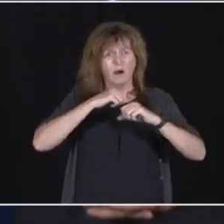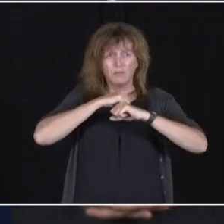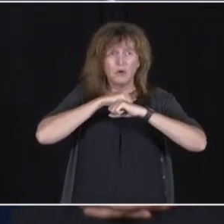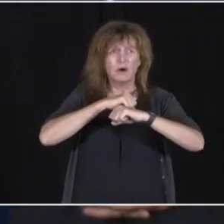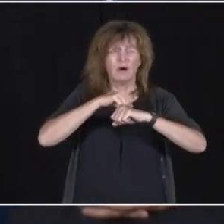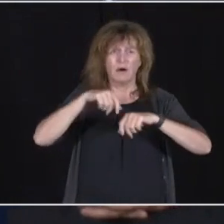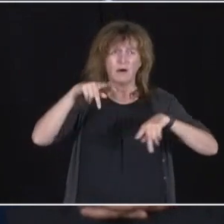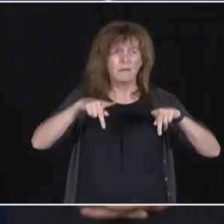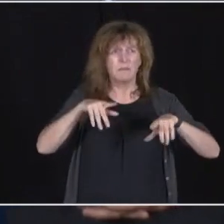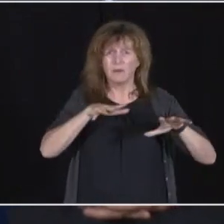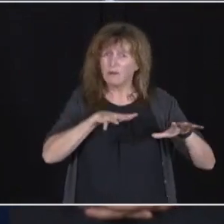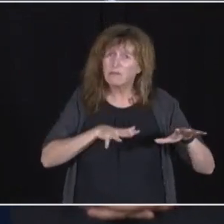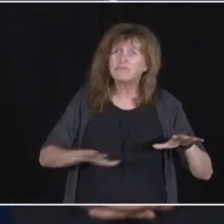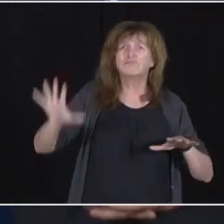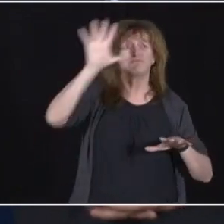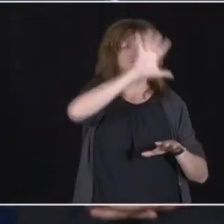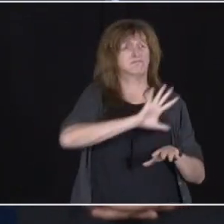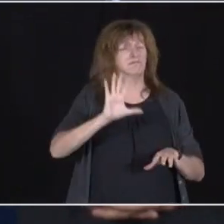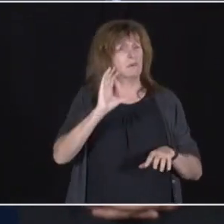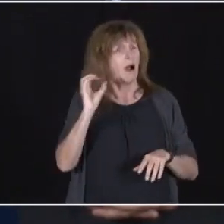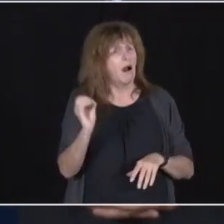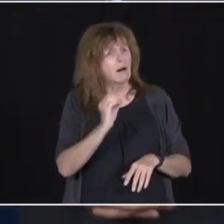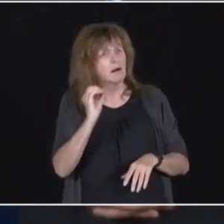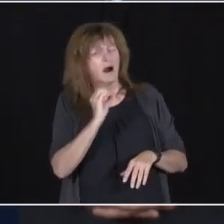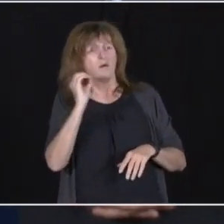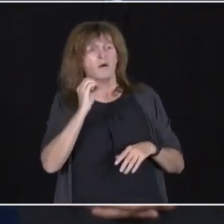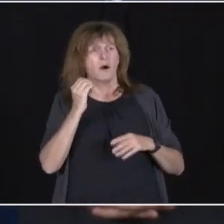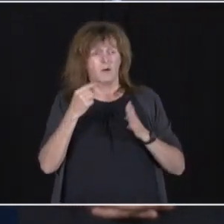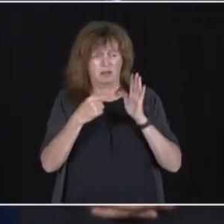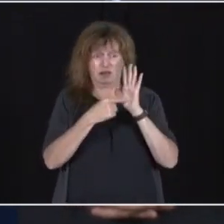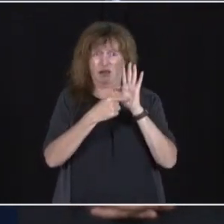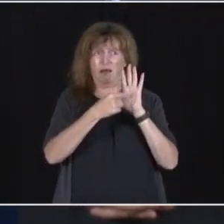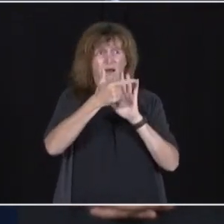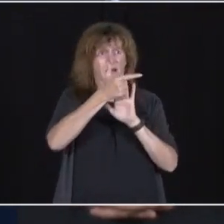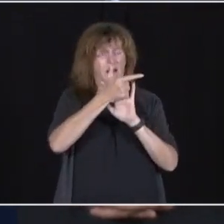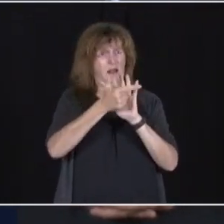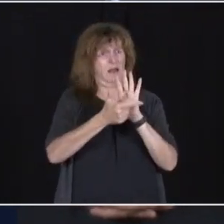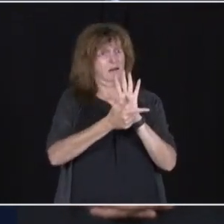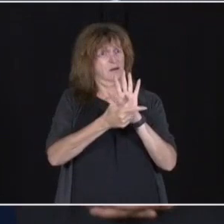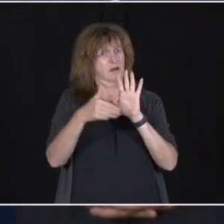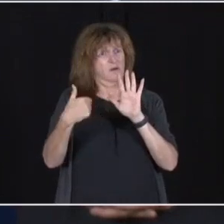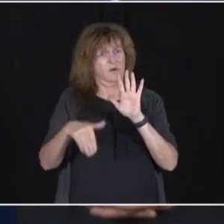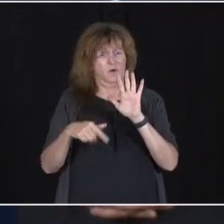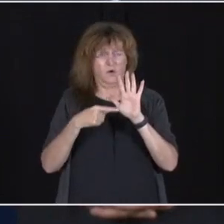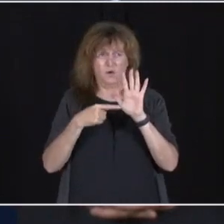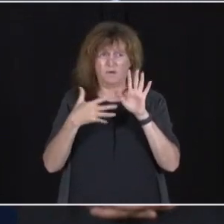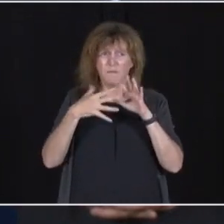of Ontario. This is a legislation that is number one, fully transparent.